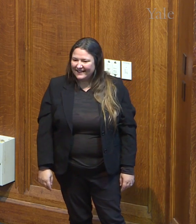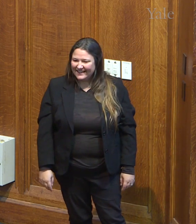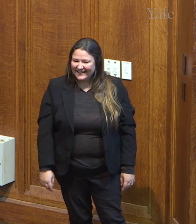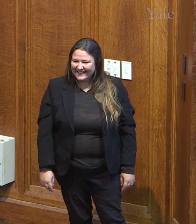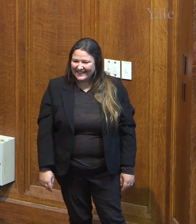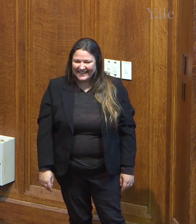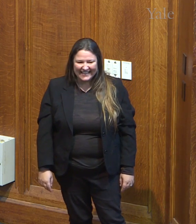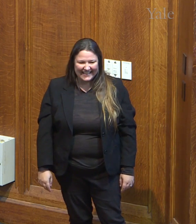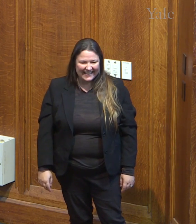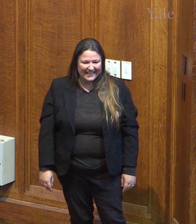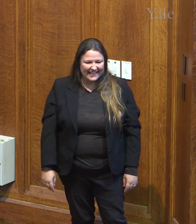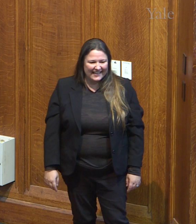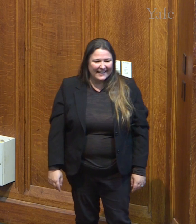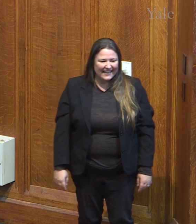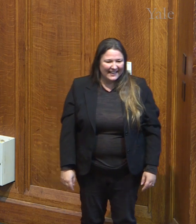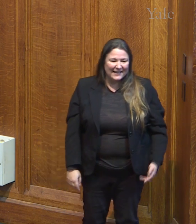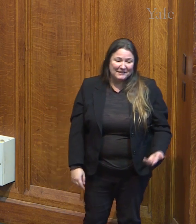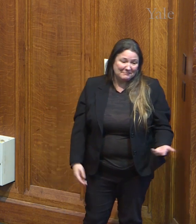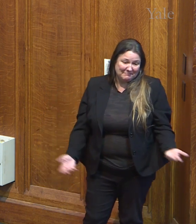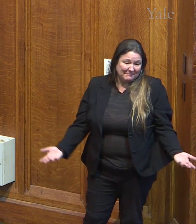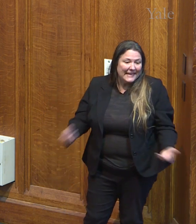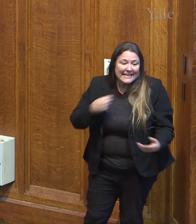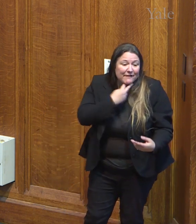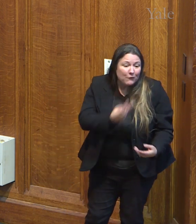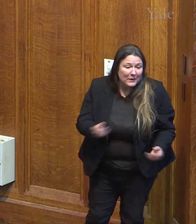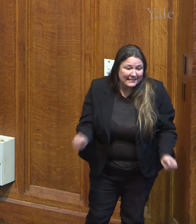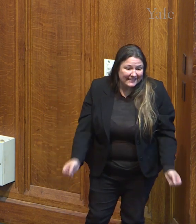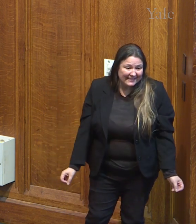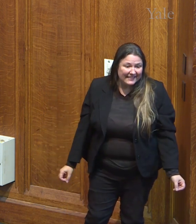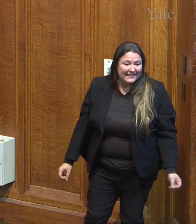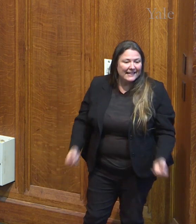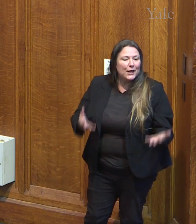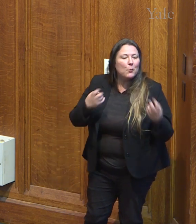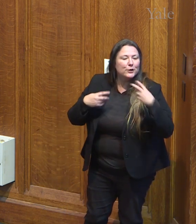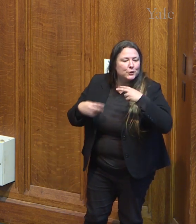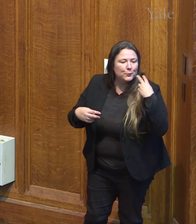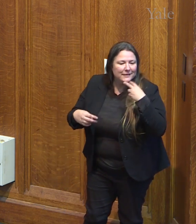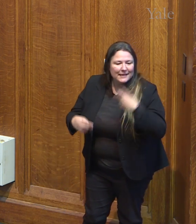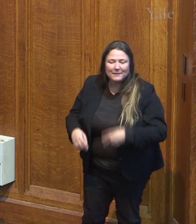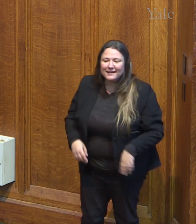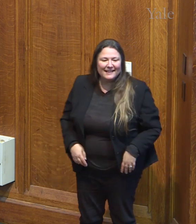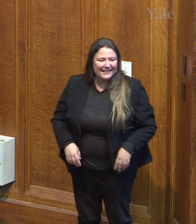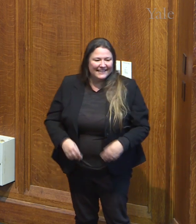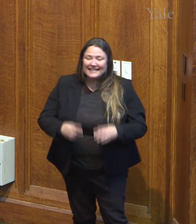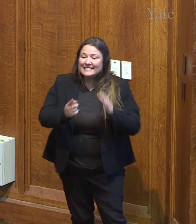Now, no one in this room has an idea. Sometimes with context you can get it